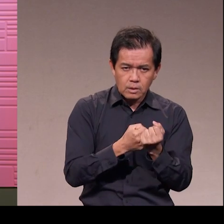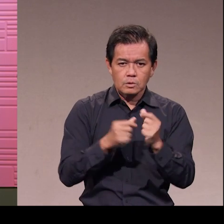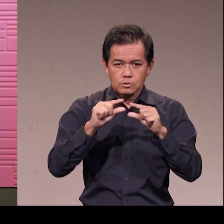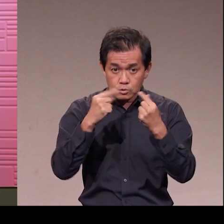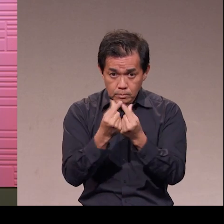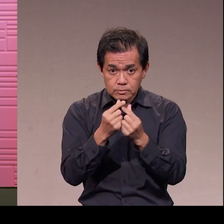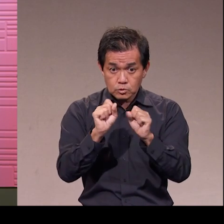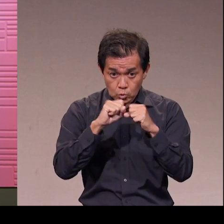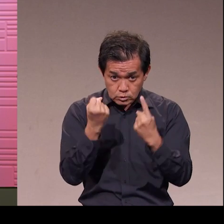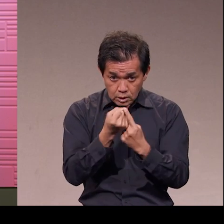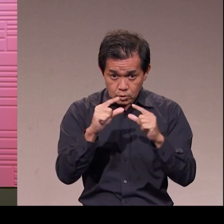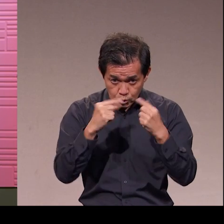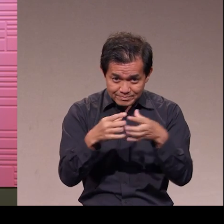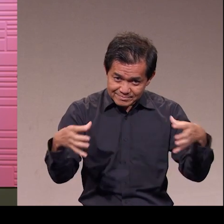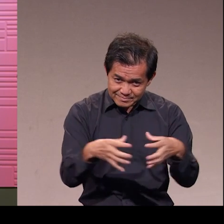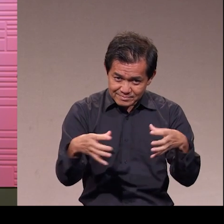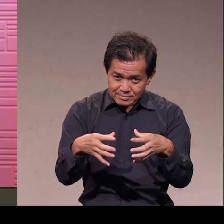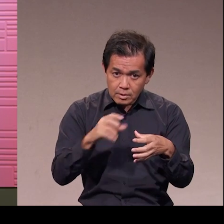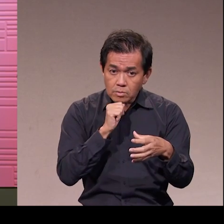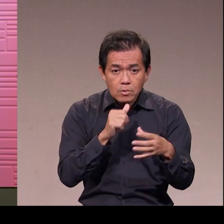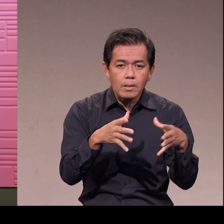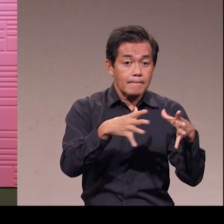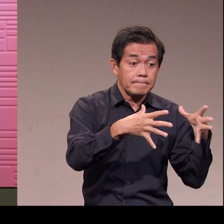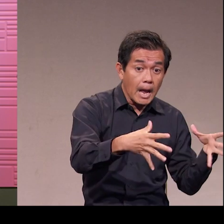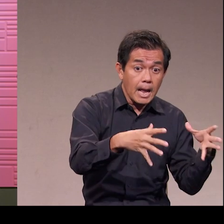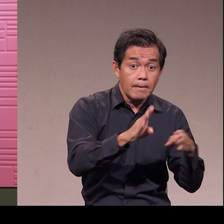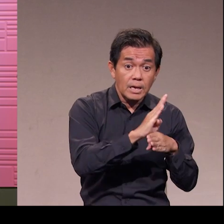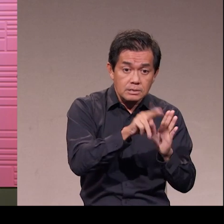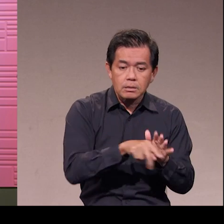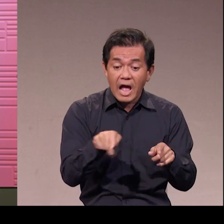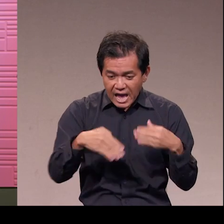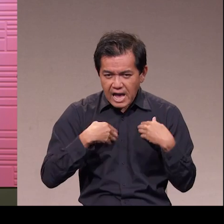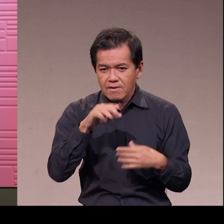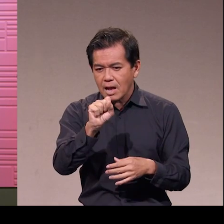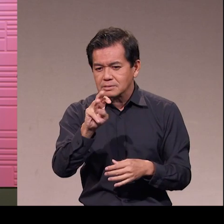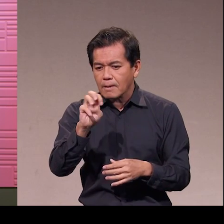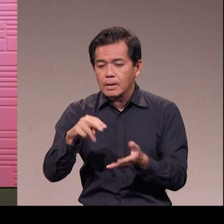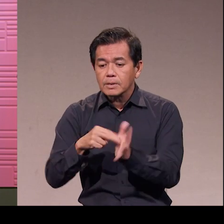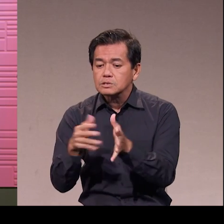Many SMAs and business owners have also contributed at the grassroots level in the long term.